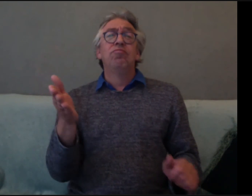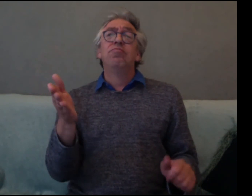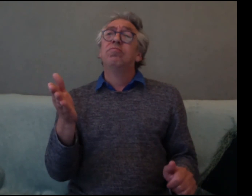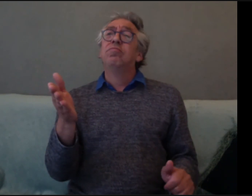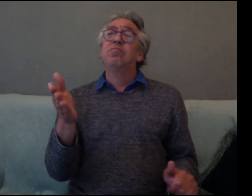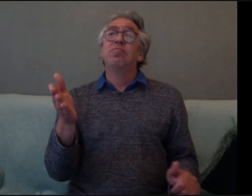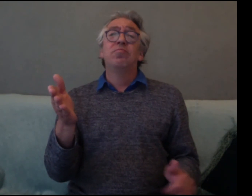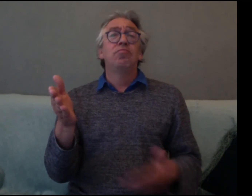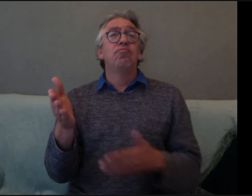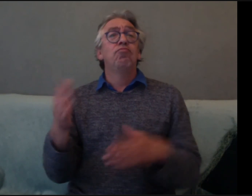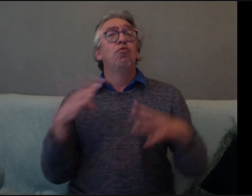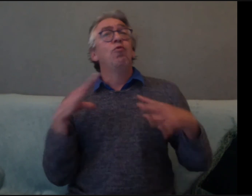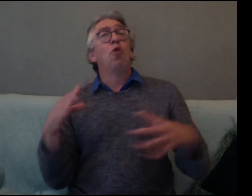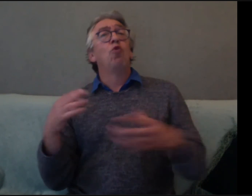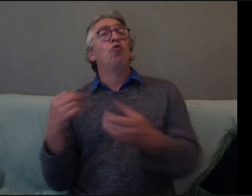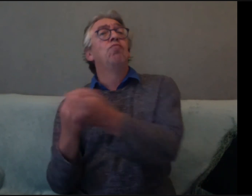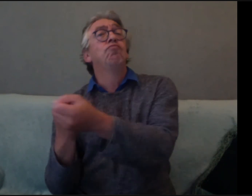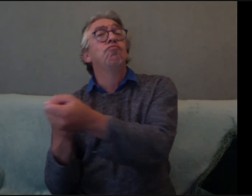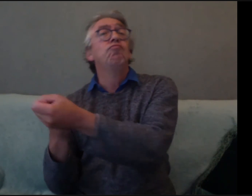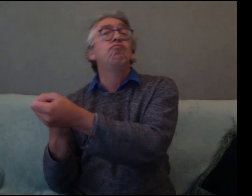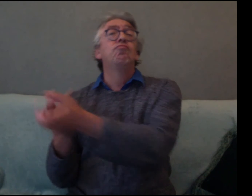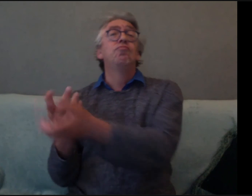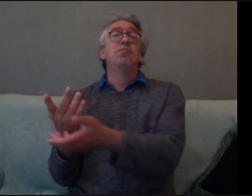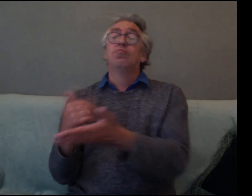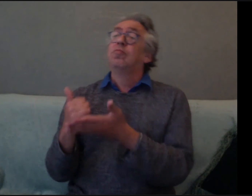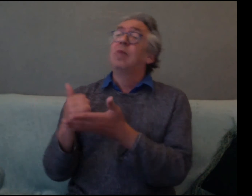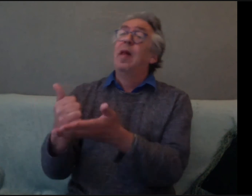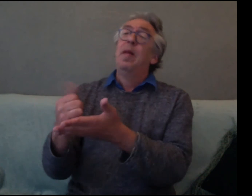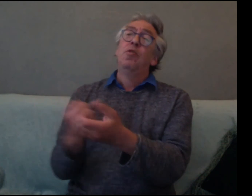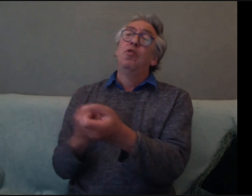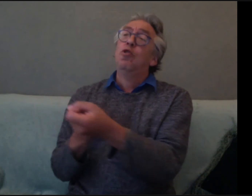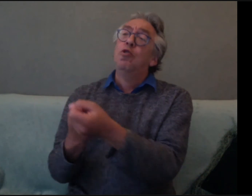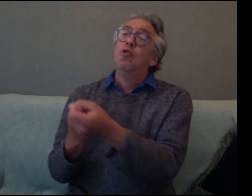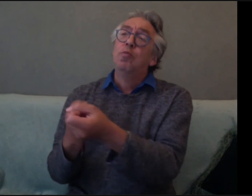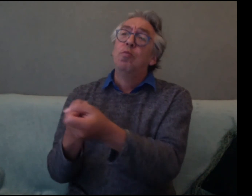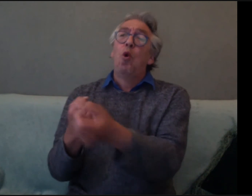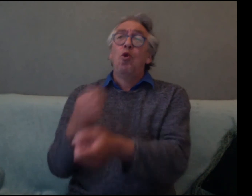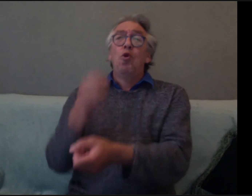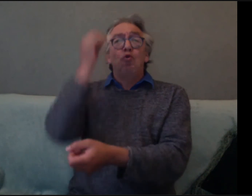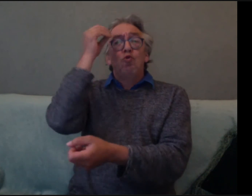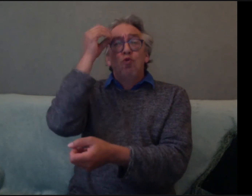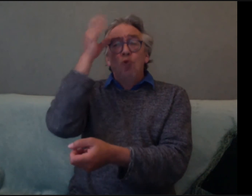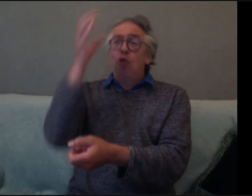and give their help and support and be part of such projects.